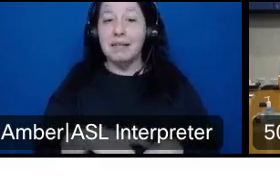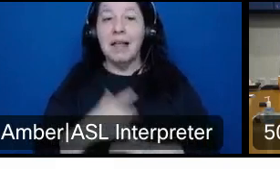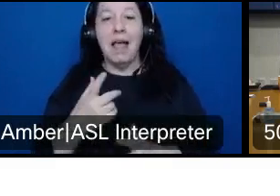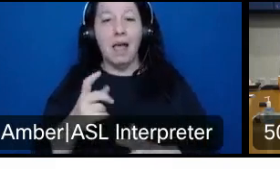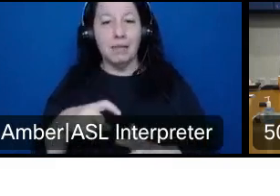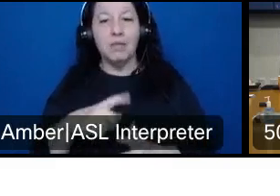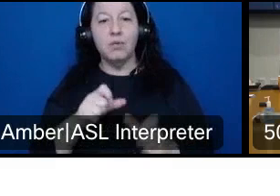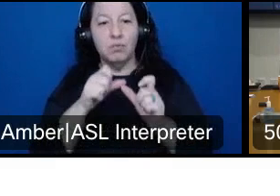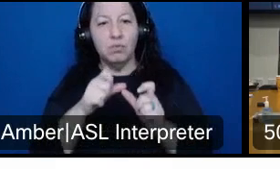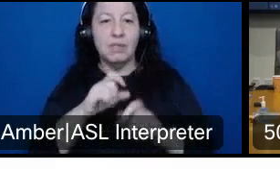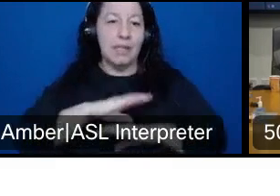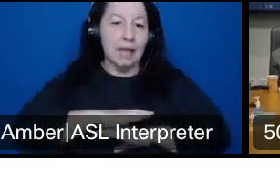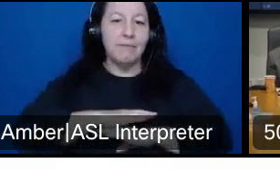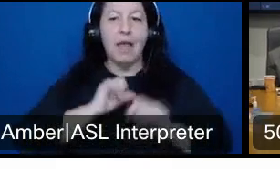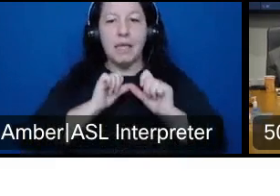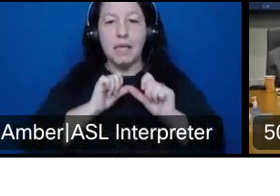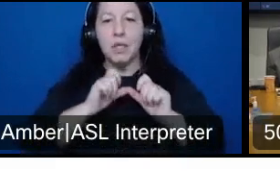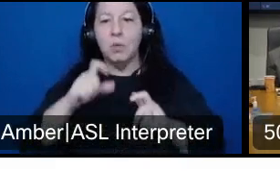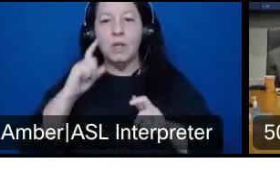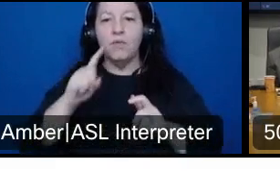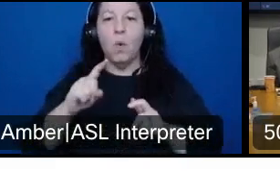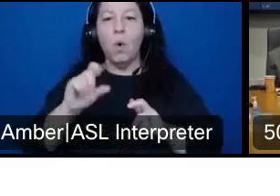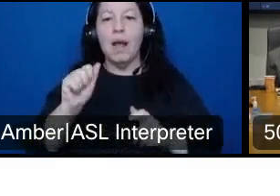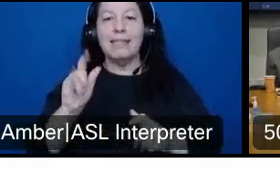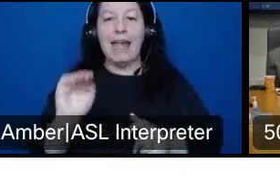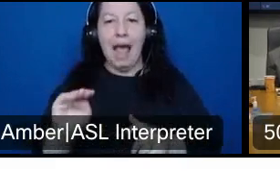Of a silent seekers, uh, we very much appreciated.